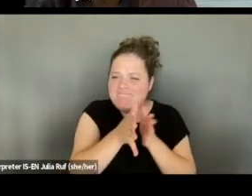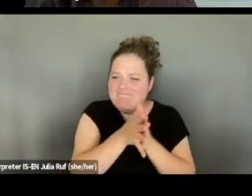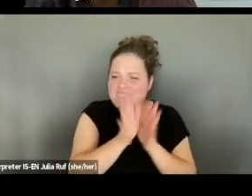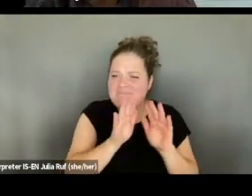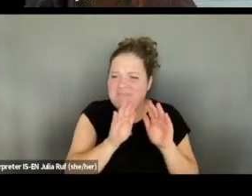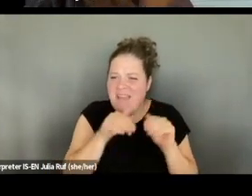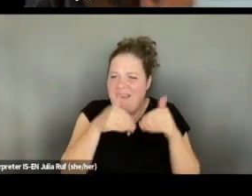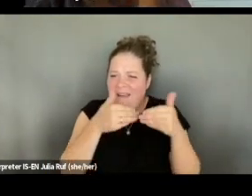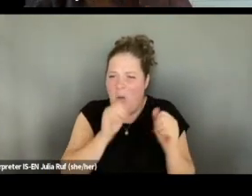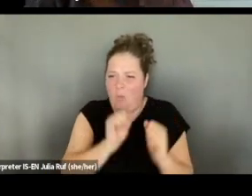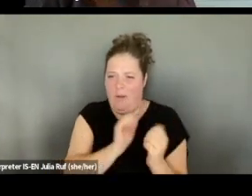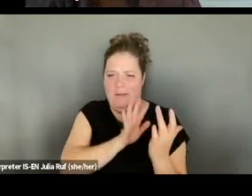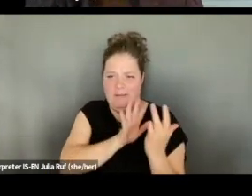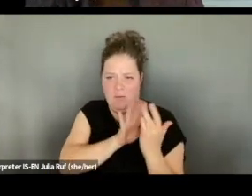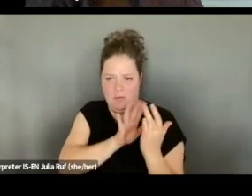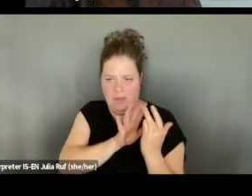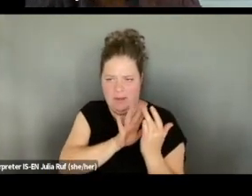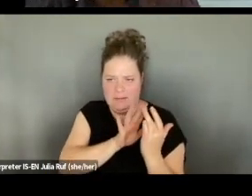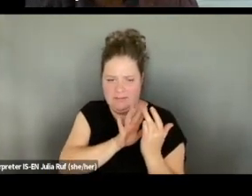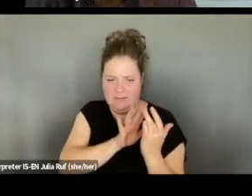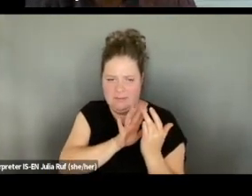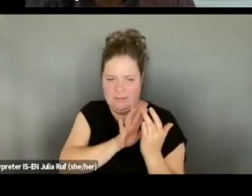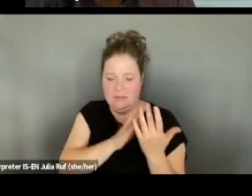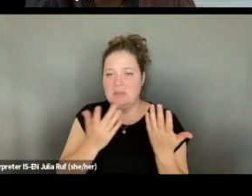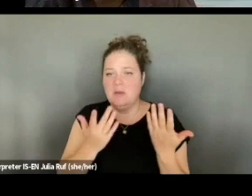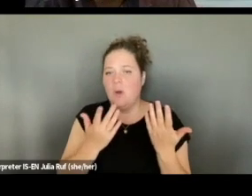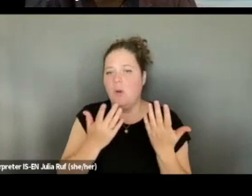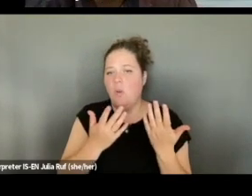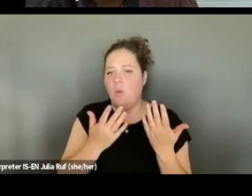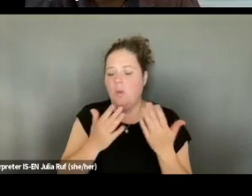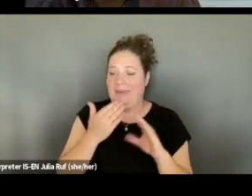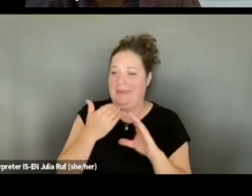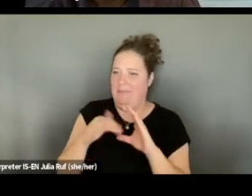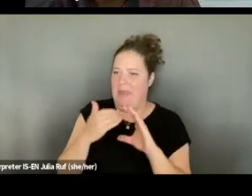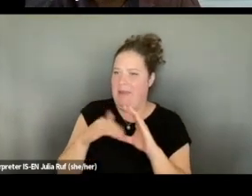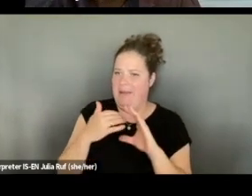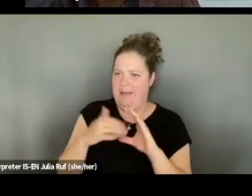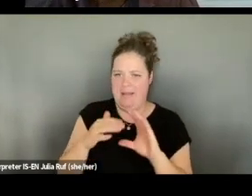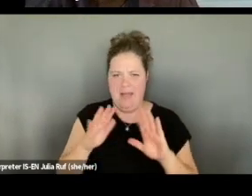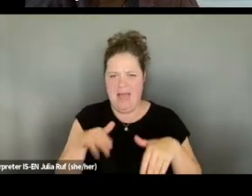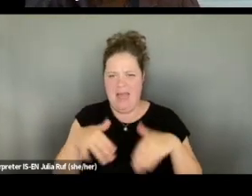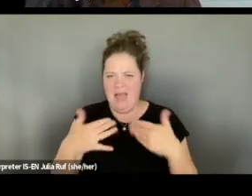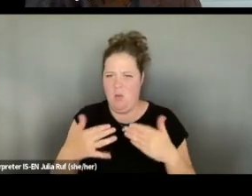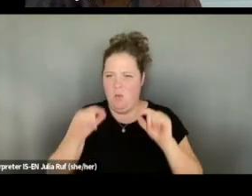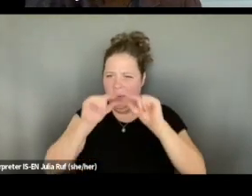how to write an email in the subject line, for example, so it gets to the right